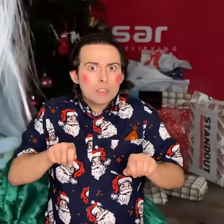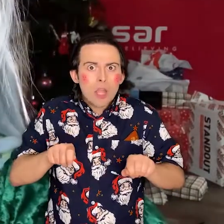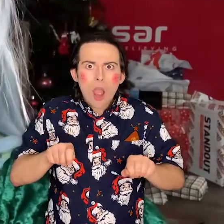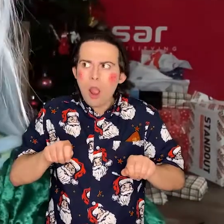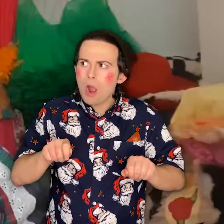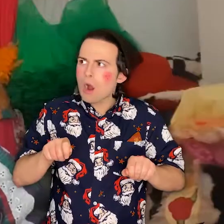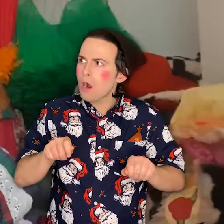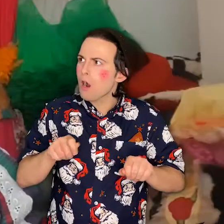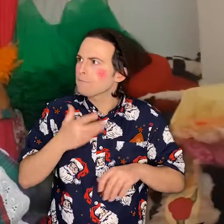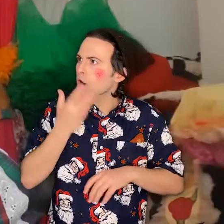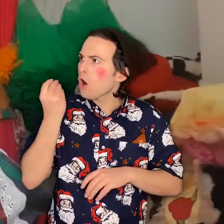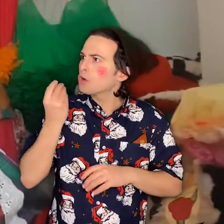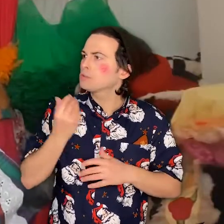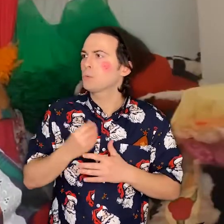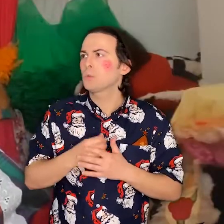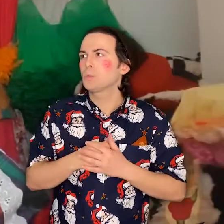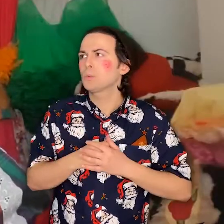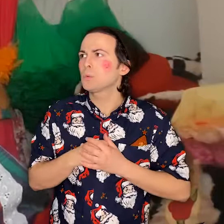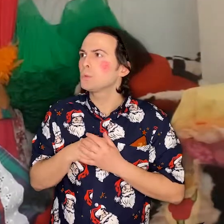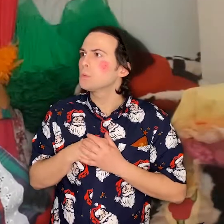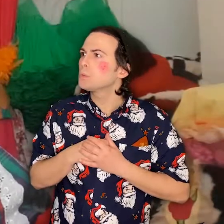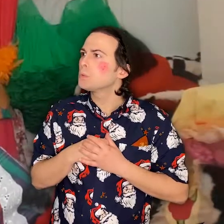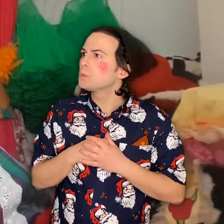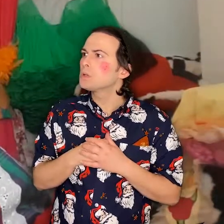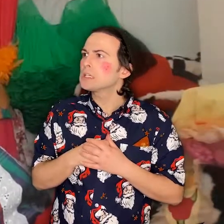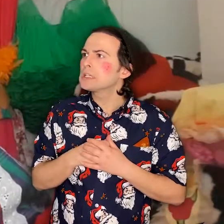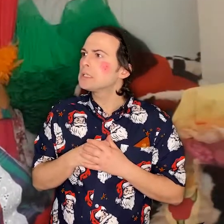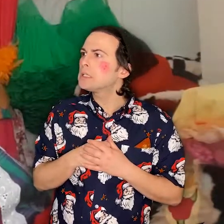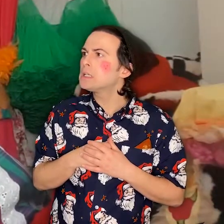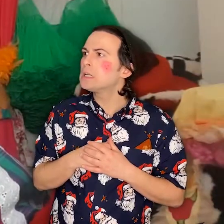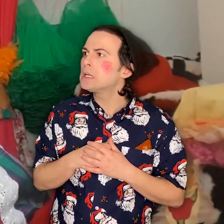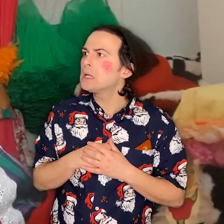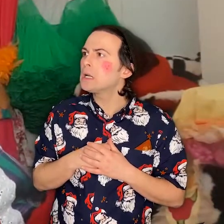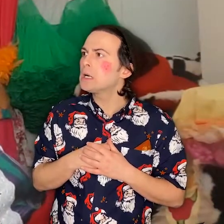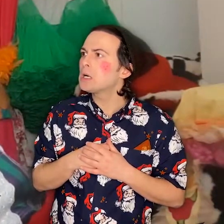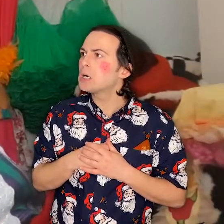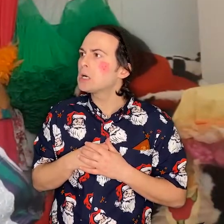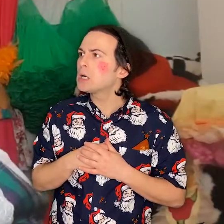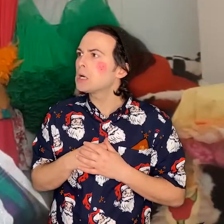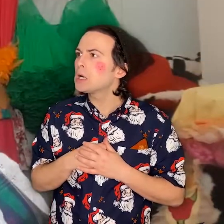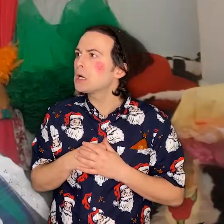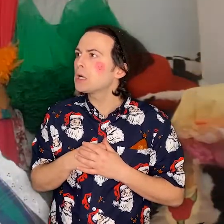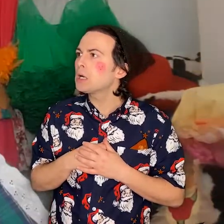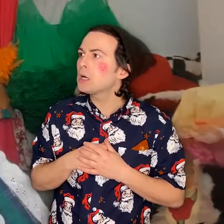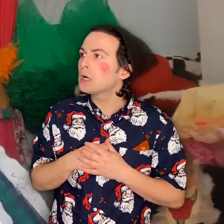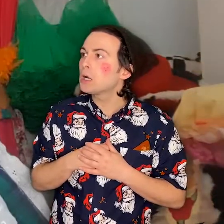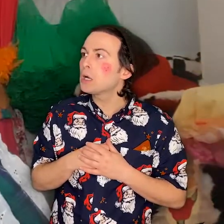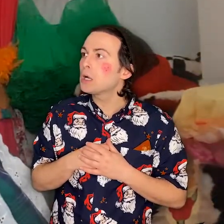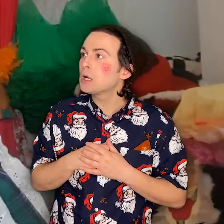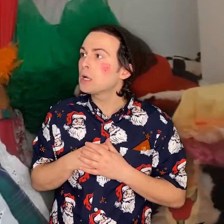Helen – Aye in fairness, it did make me swither about doing something drastic at the